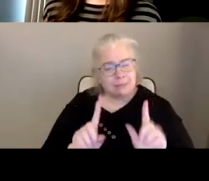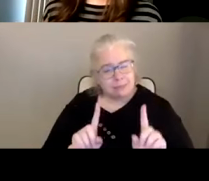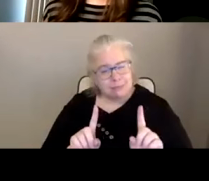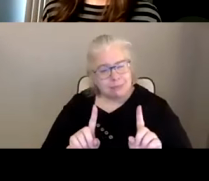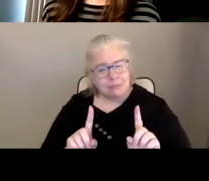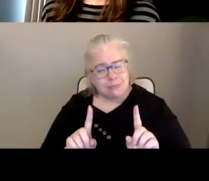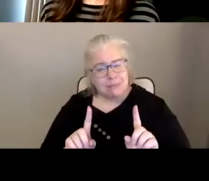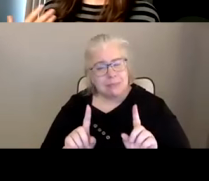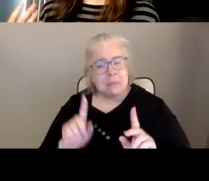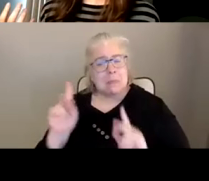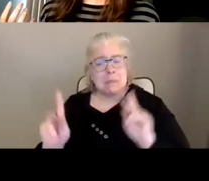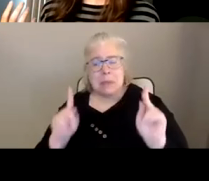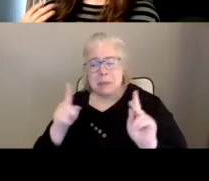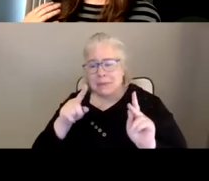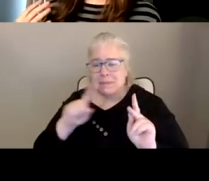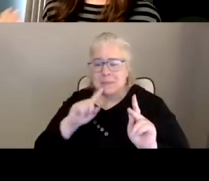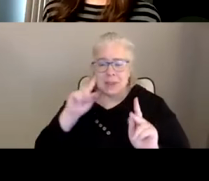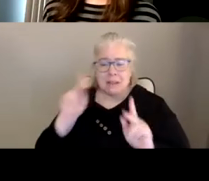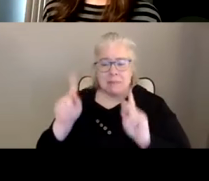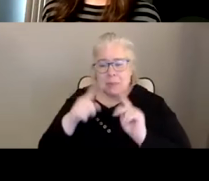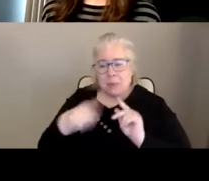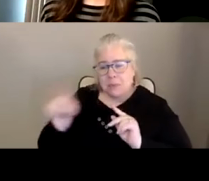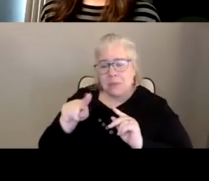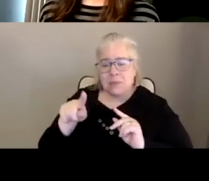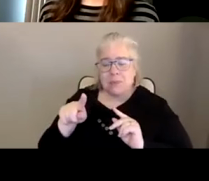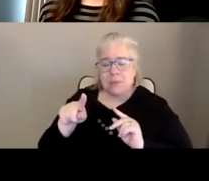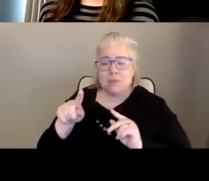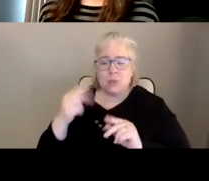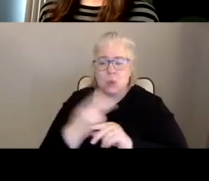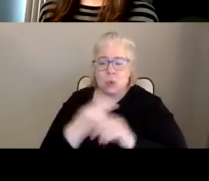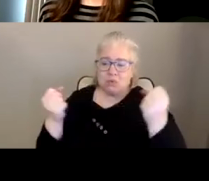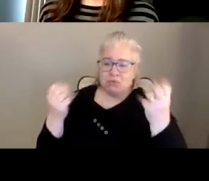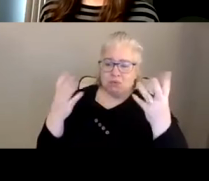People who are American sign language users